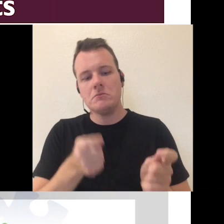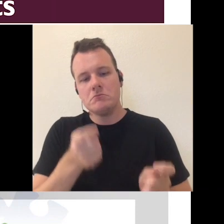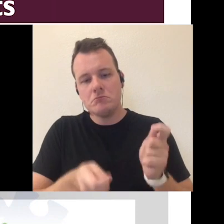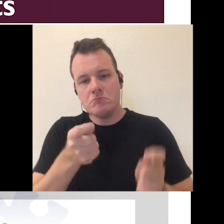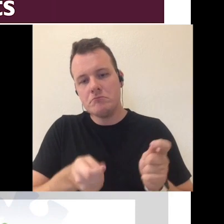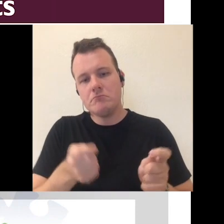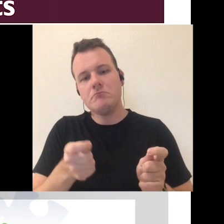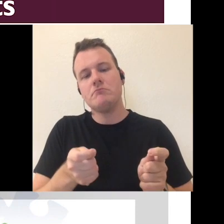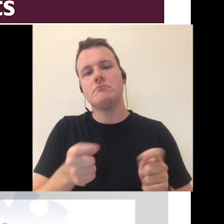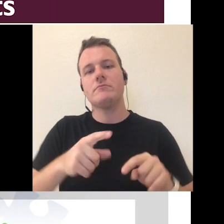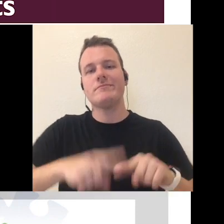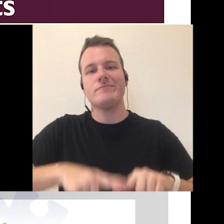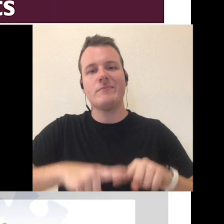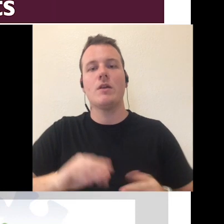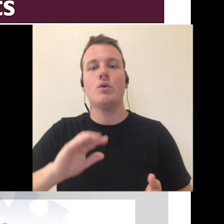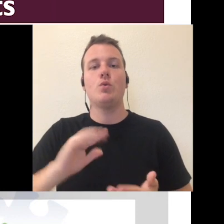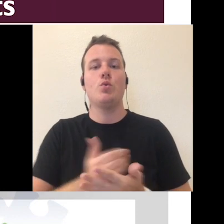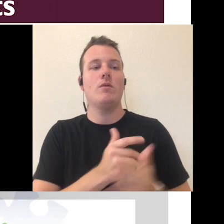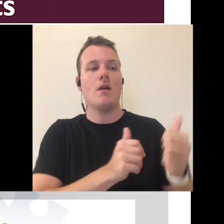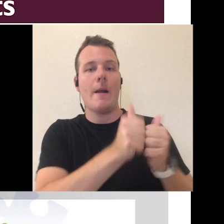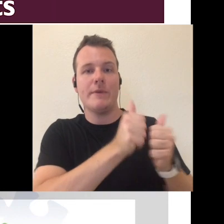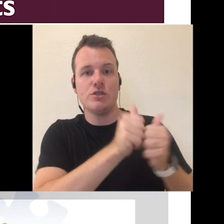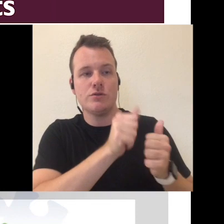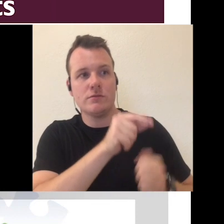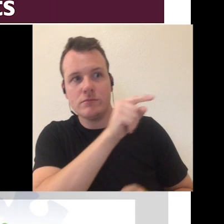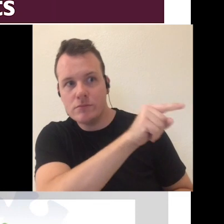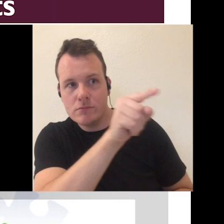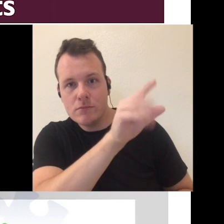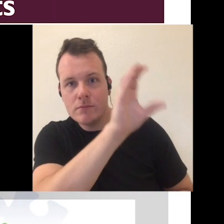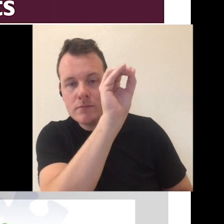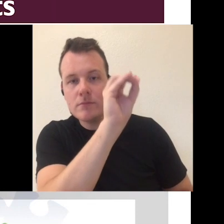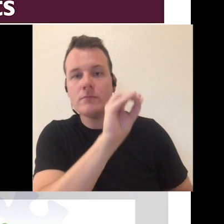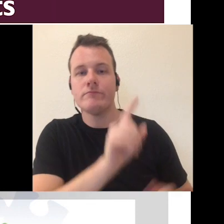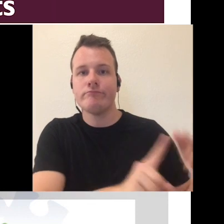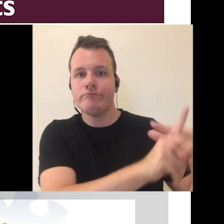Just so you can tweak it according to new competition that arises in the